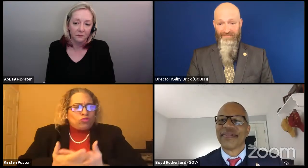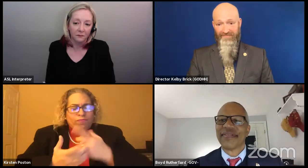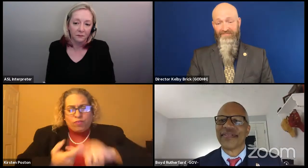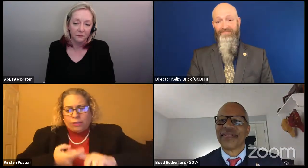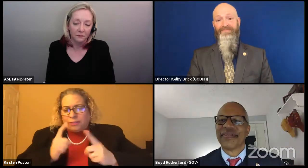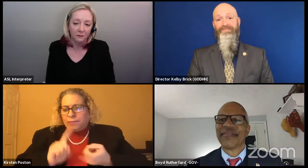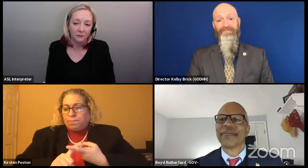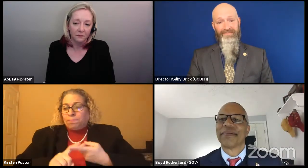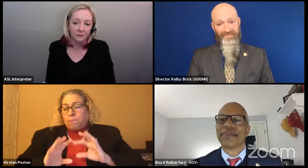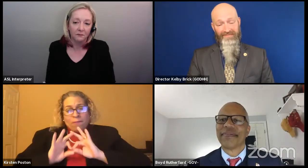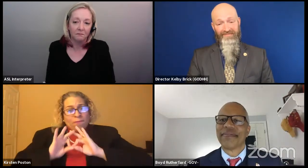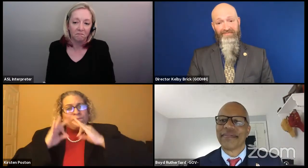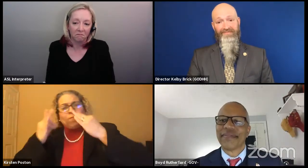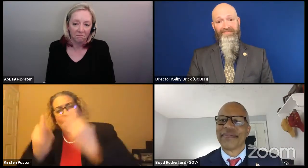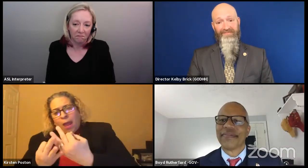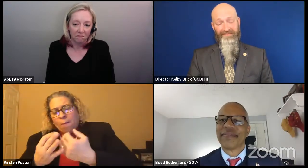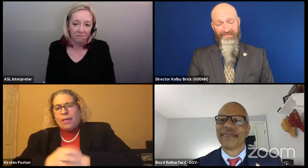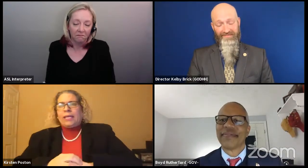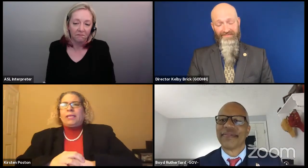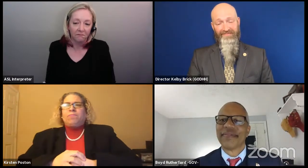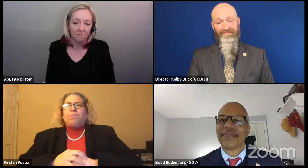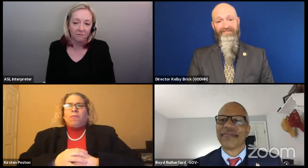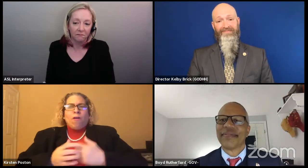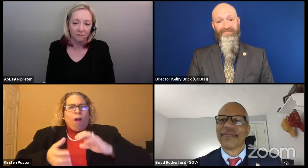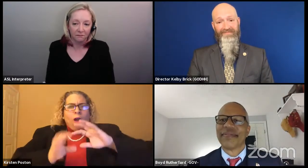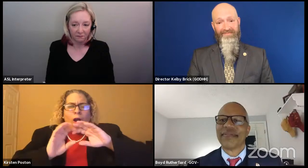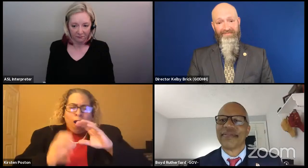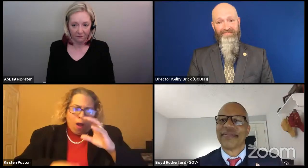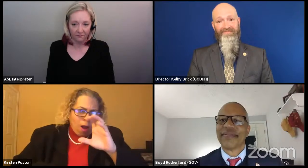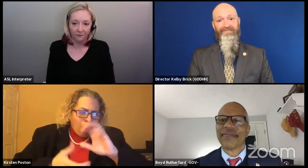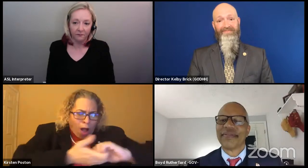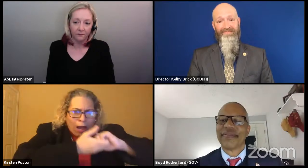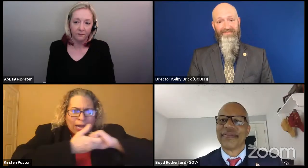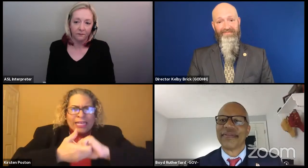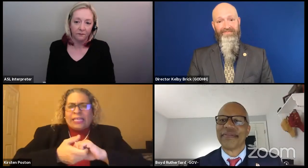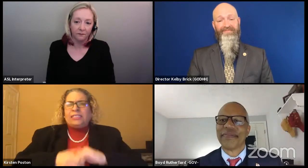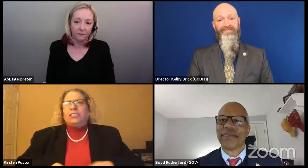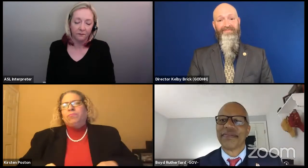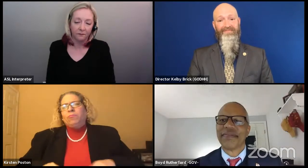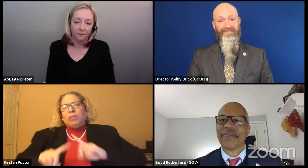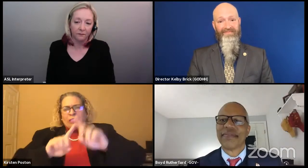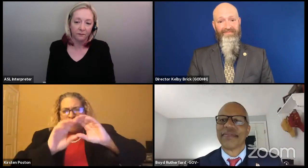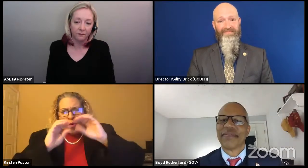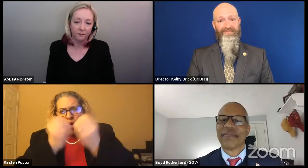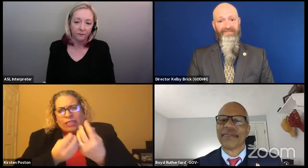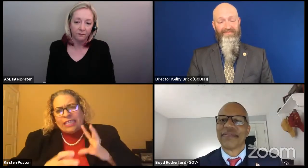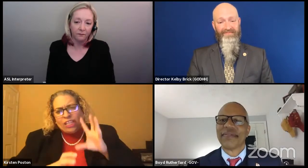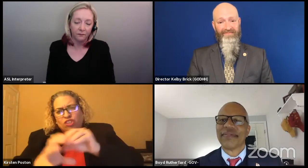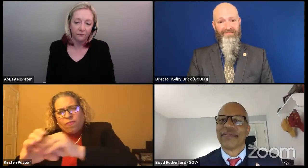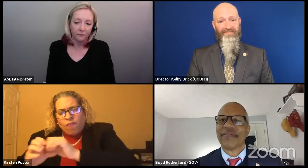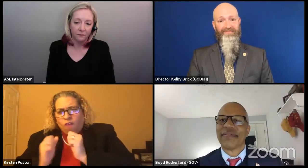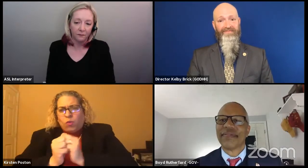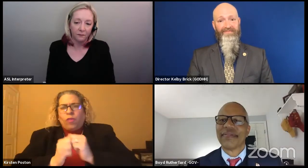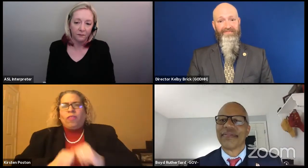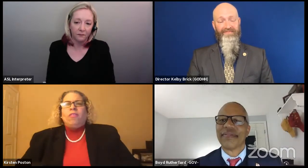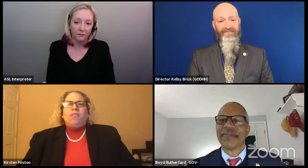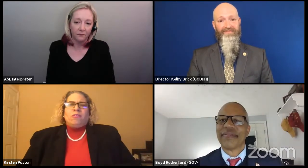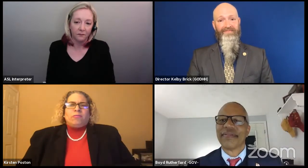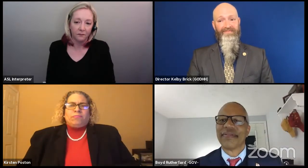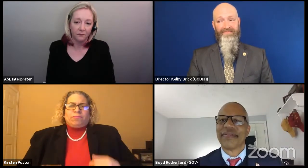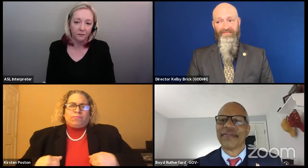support from many of my good friends, my family, colleagues, to various organizations I've